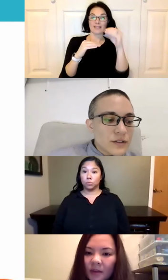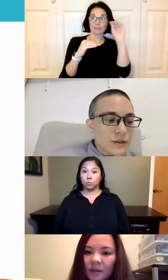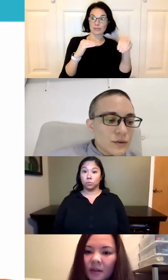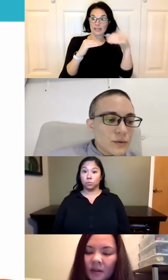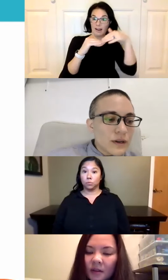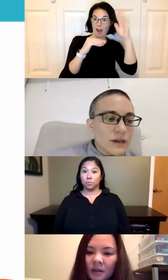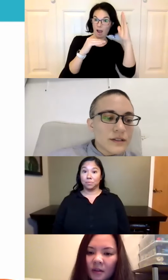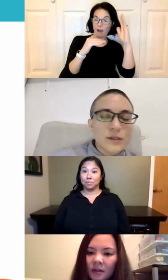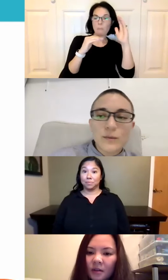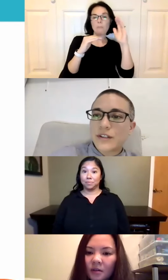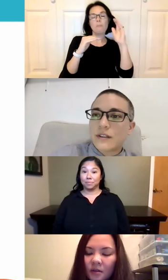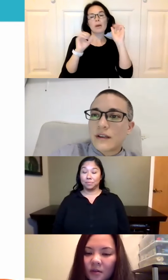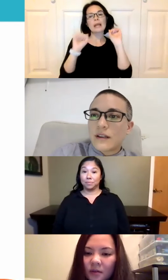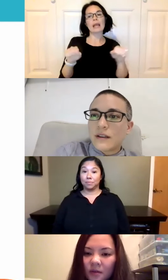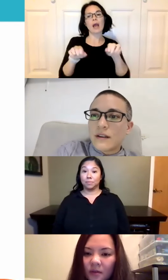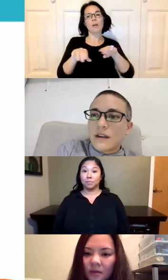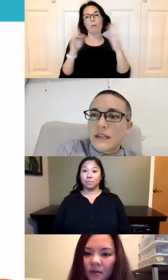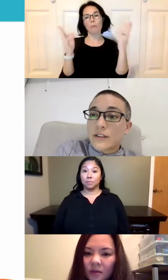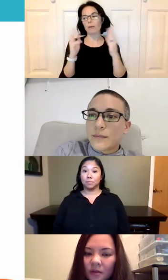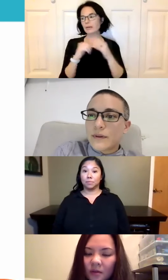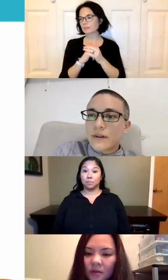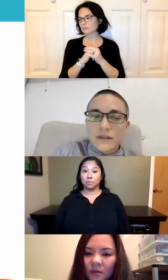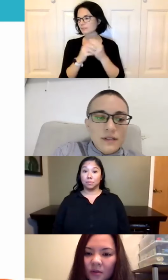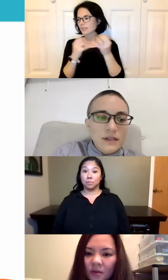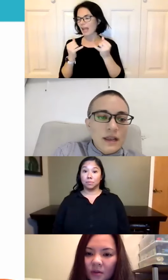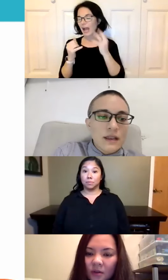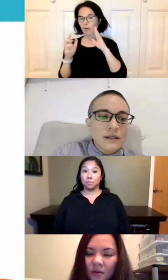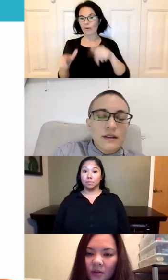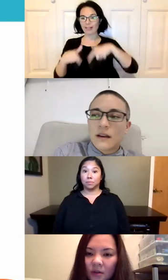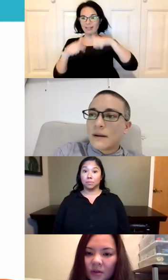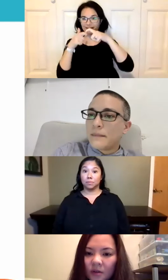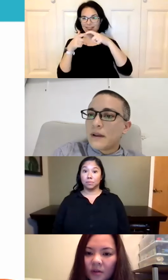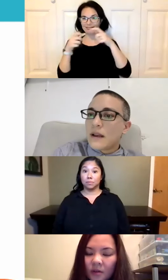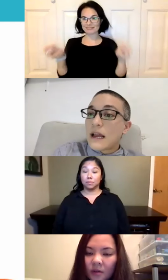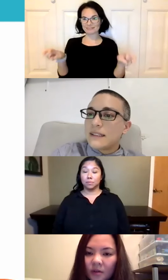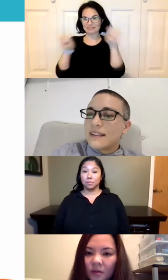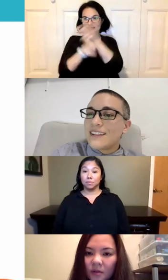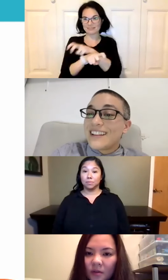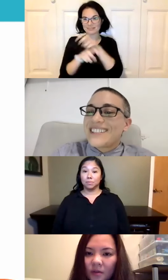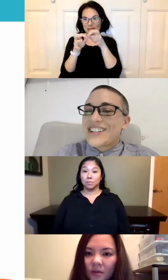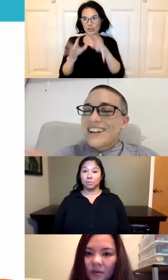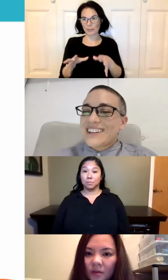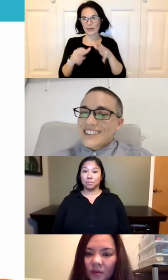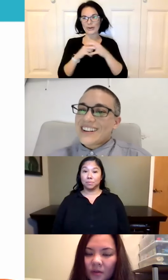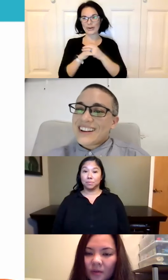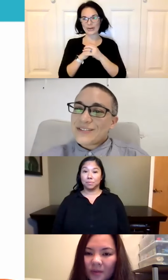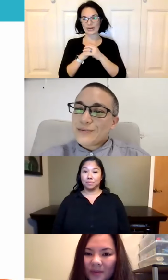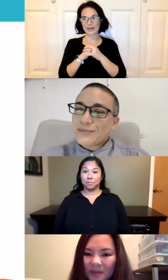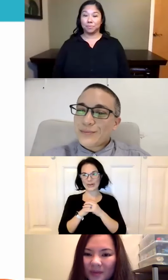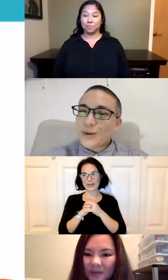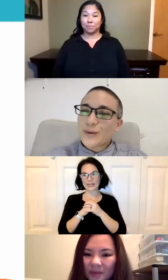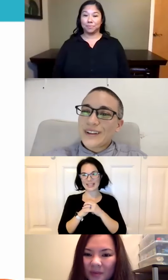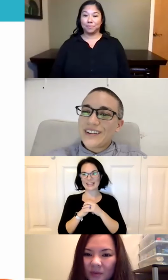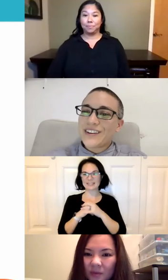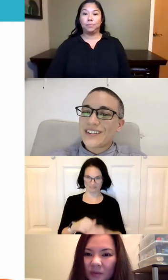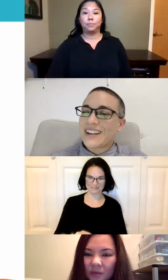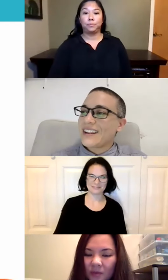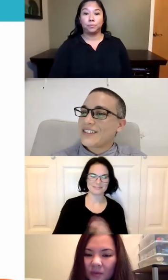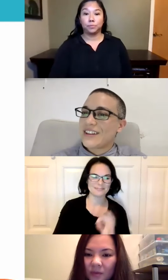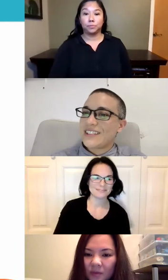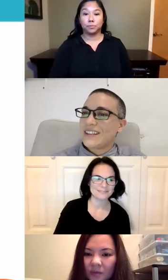to switch the interpreters and I would like to share more what you are saying, Tracy.